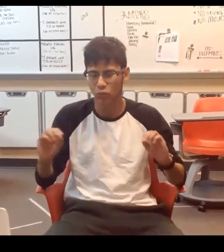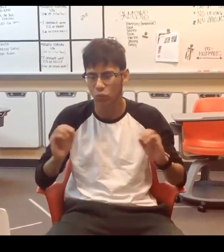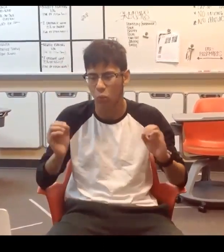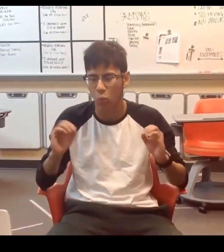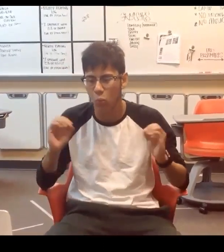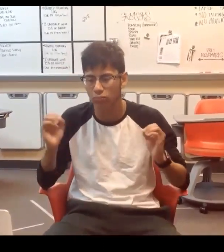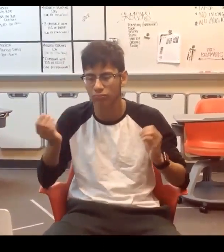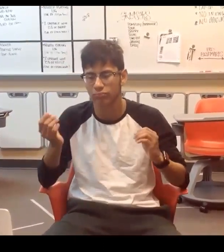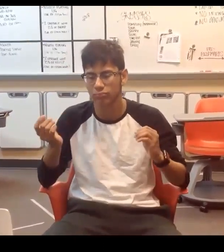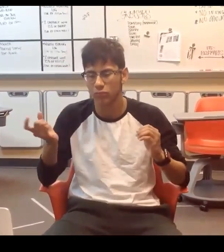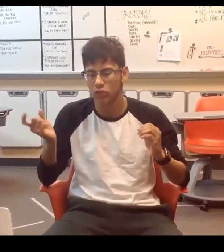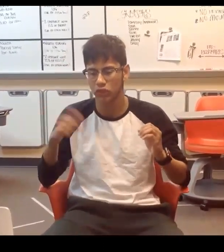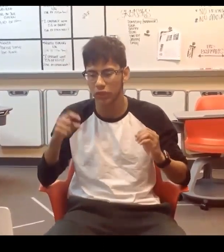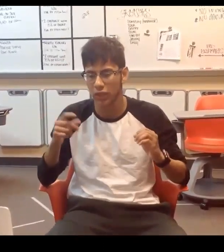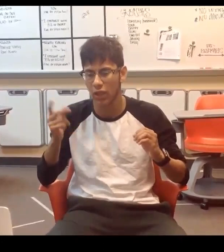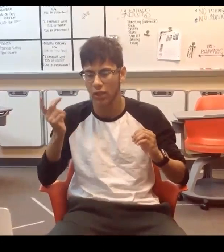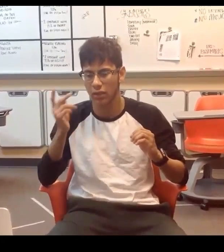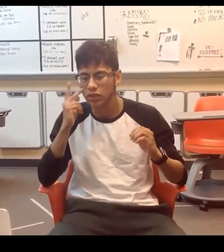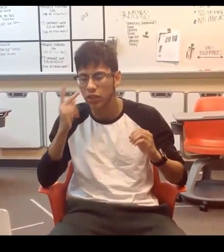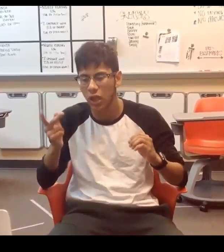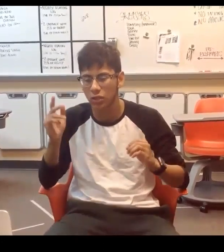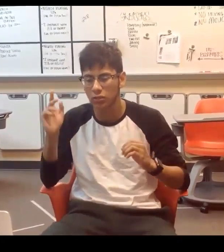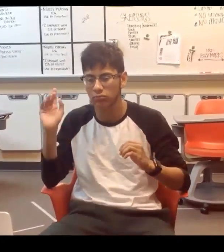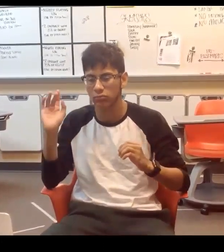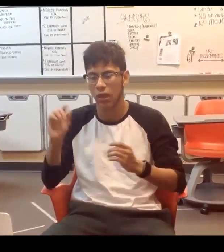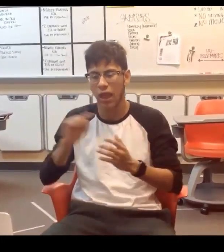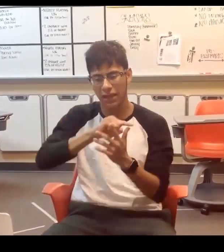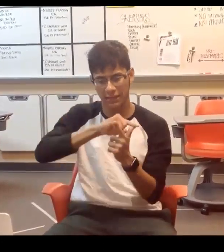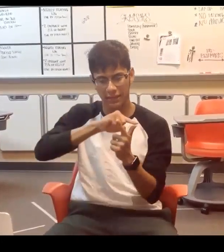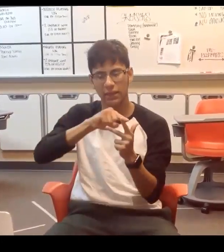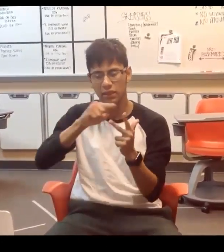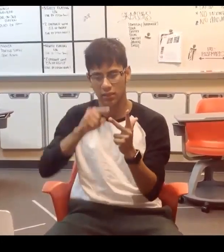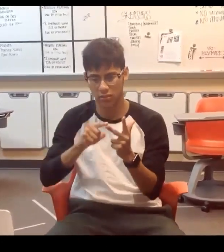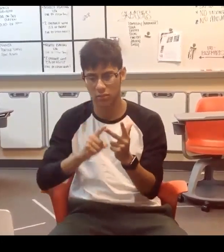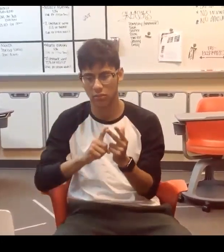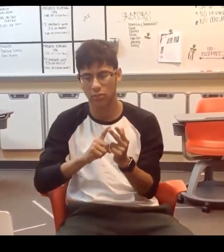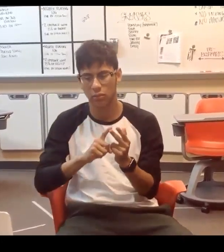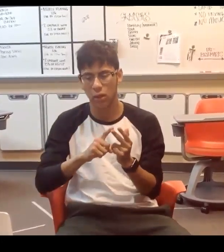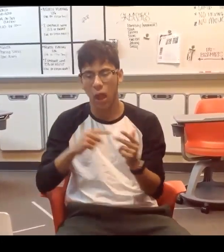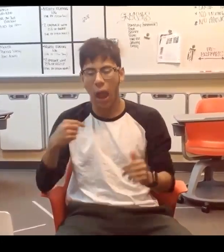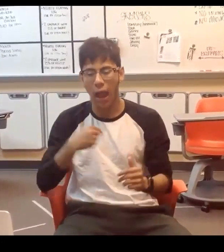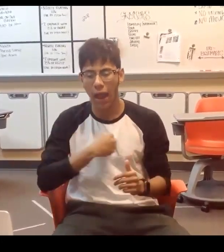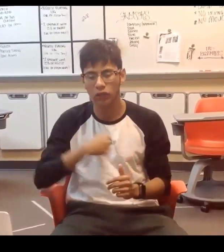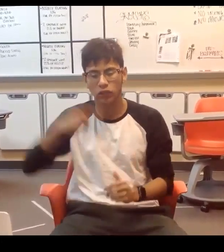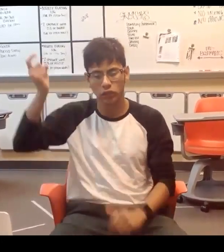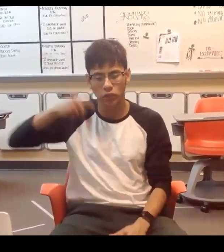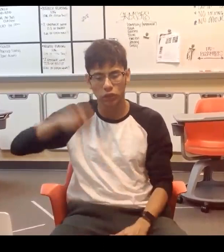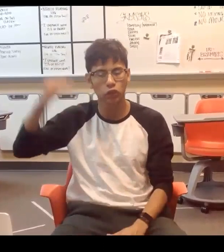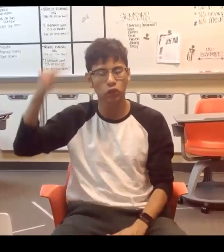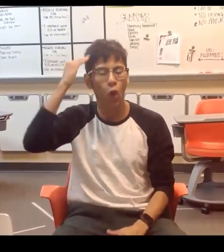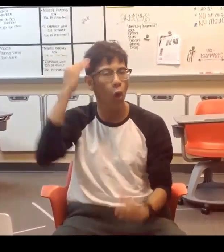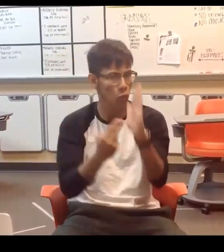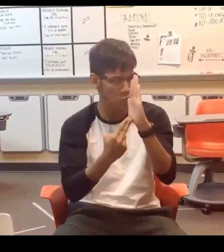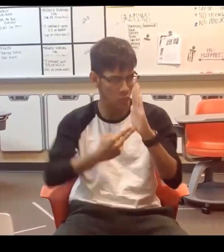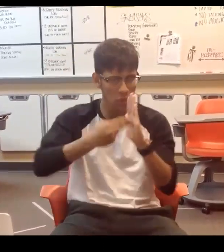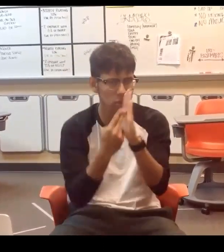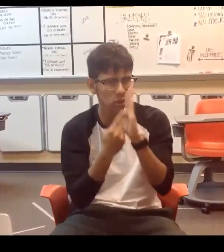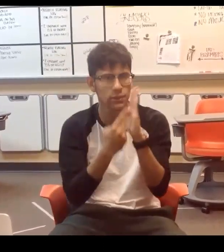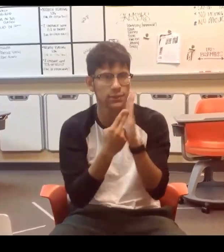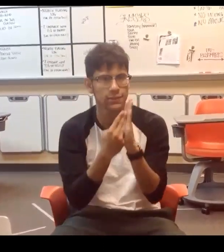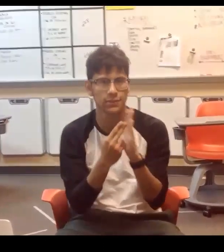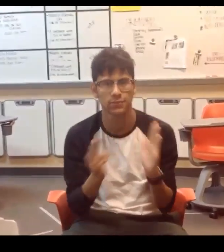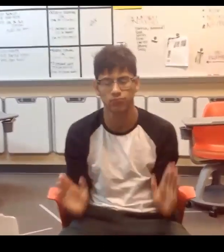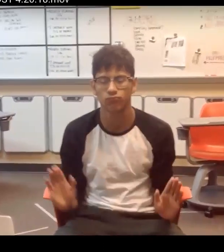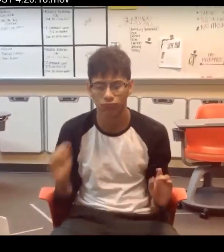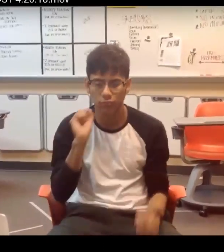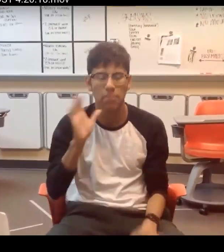because no one had seen him, no one should have seen him doing it. I had to know the truth.